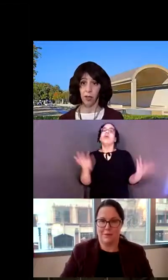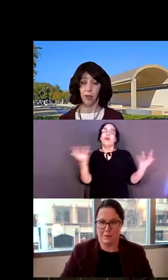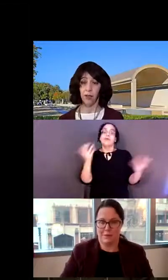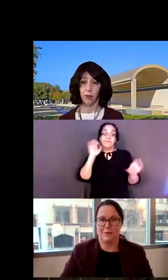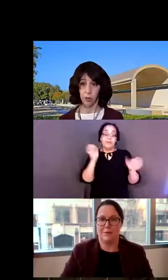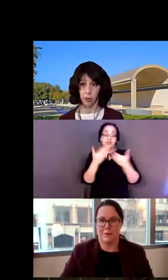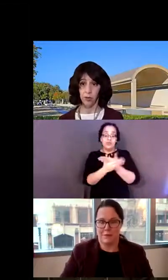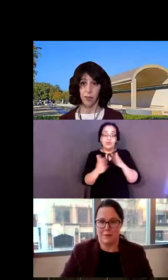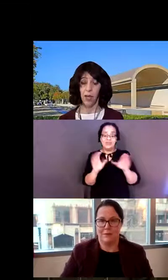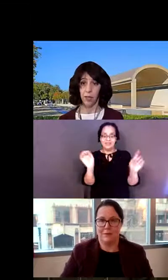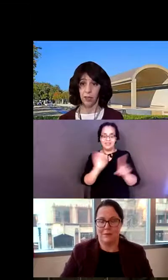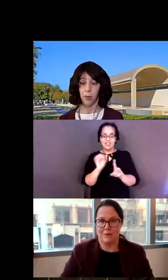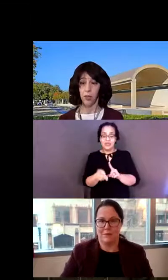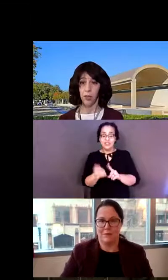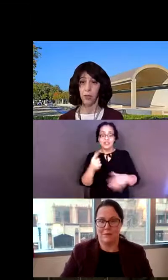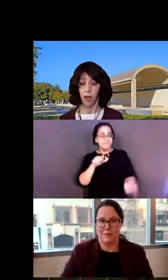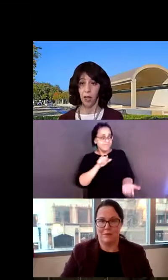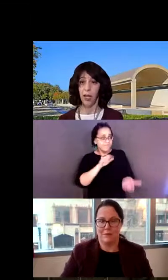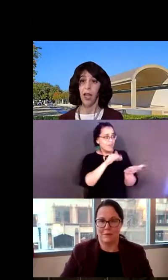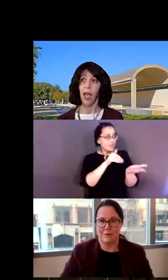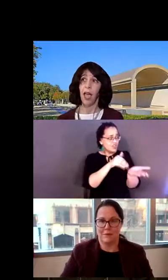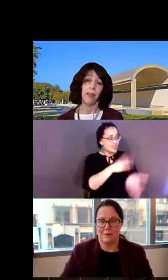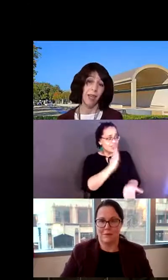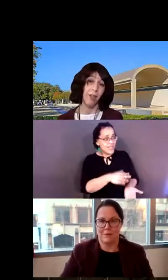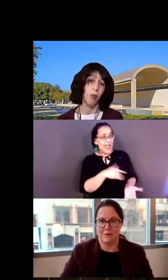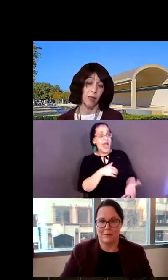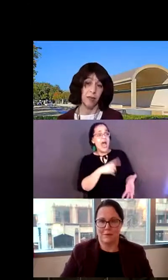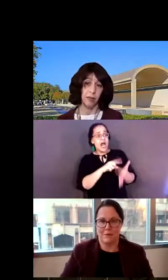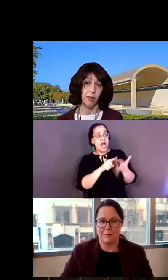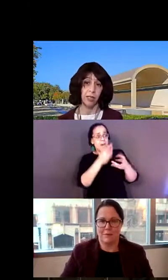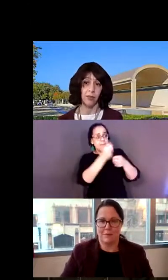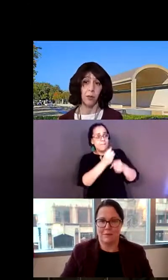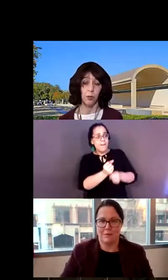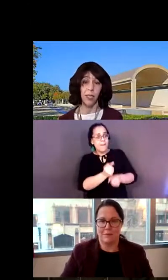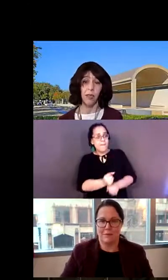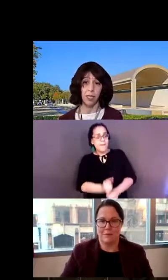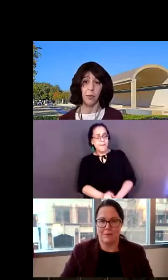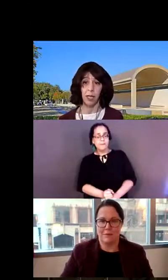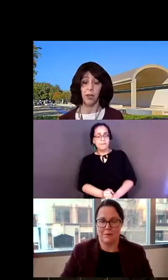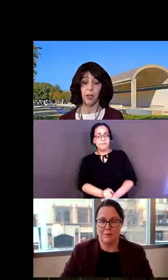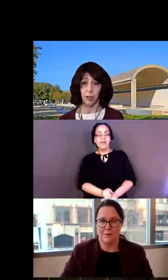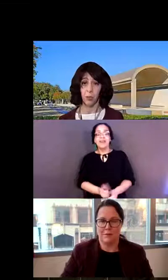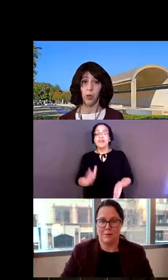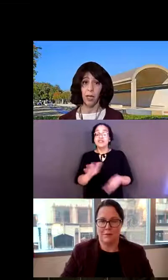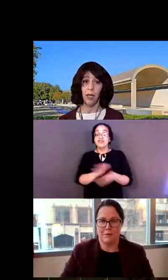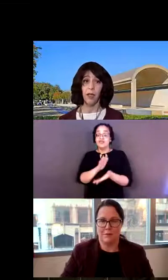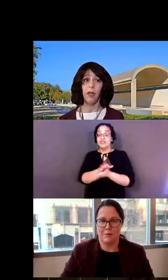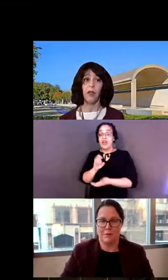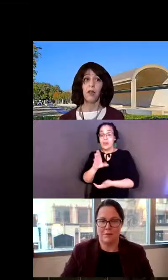this is the service I need this person to provide, and they don't necessarily have time to read documentation to